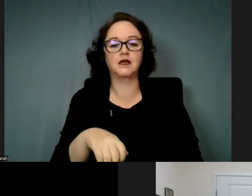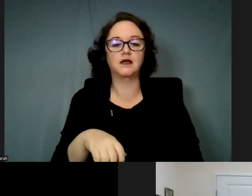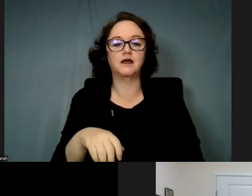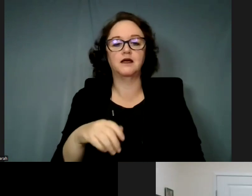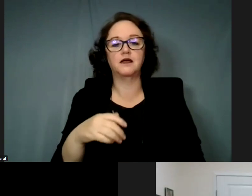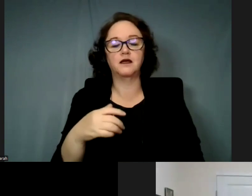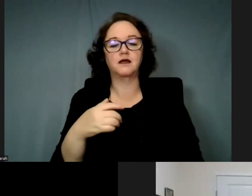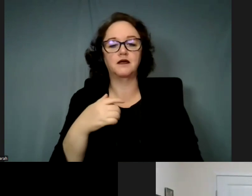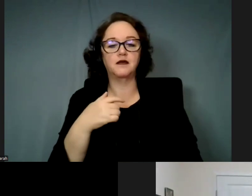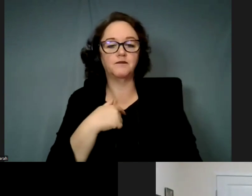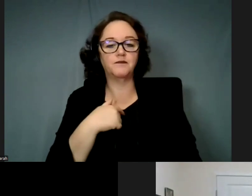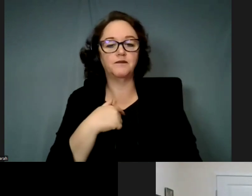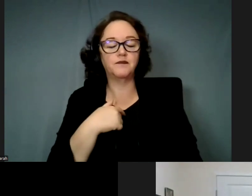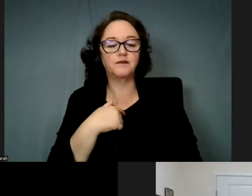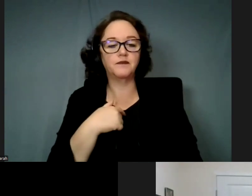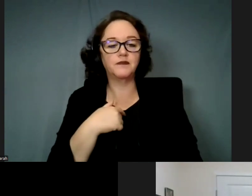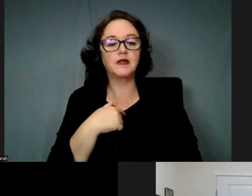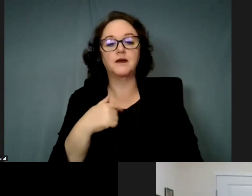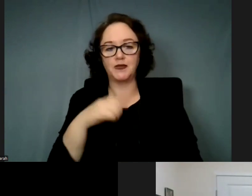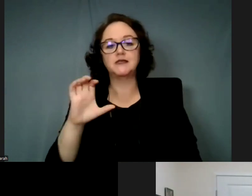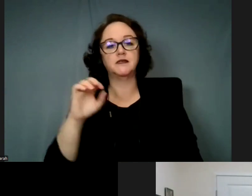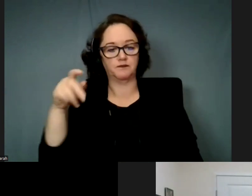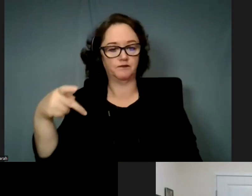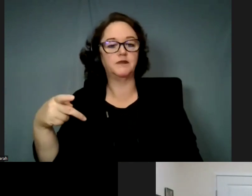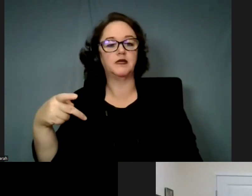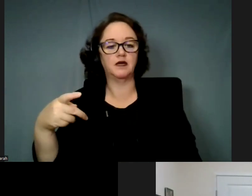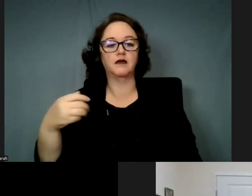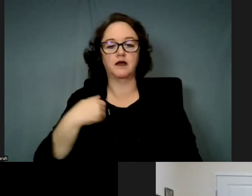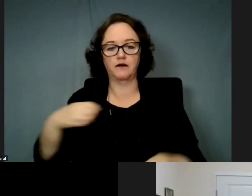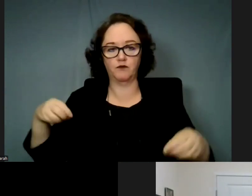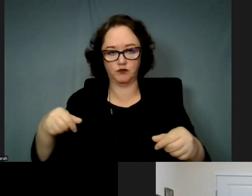because I do have cerebral palsy, and I have glasses, I